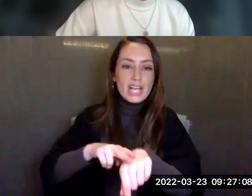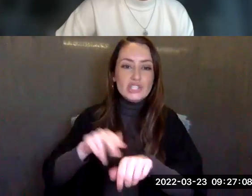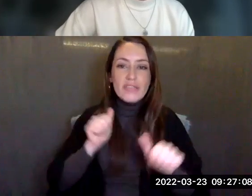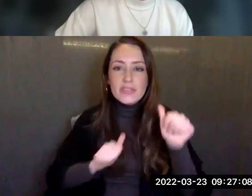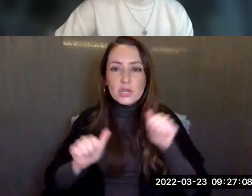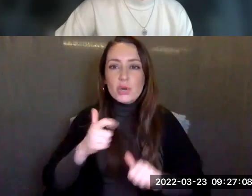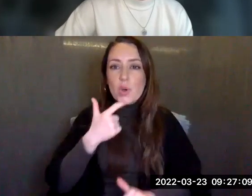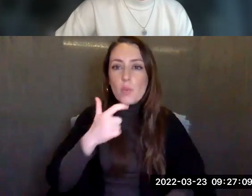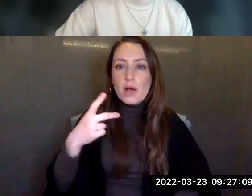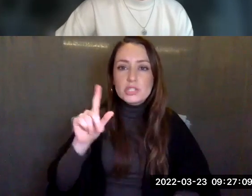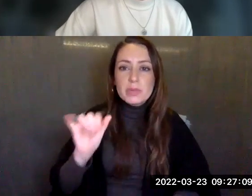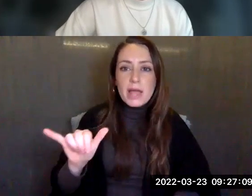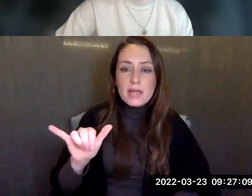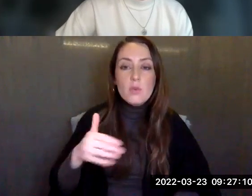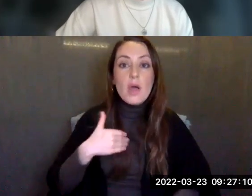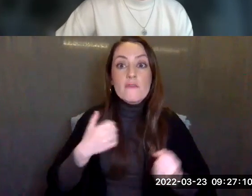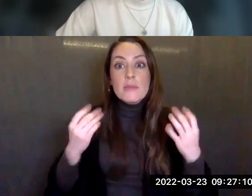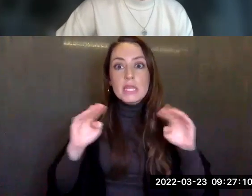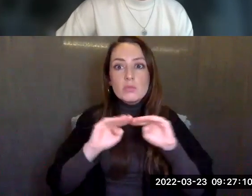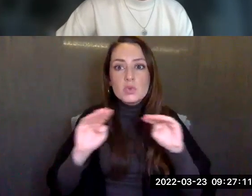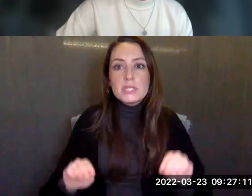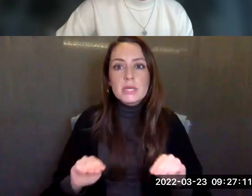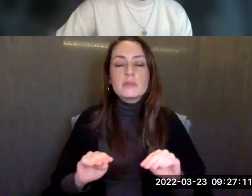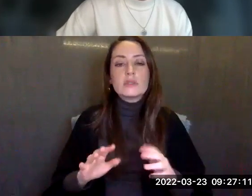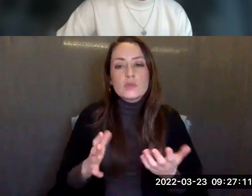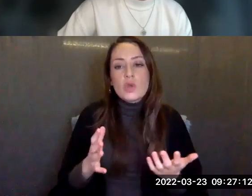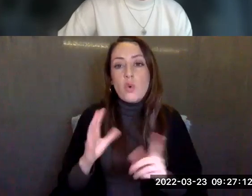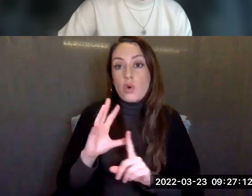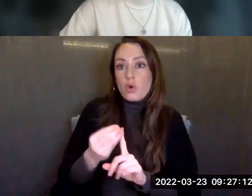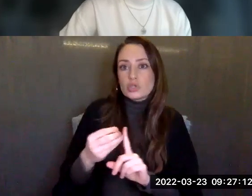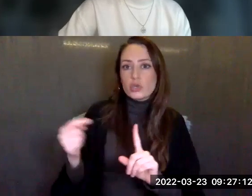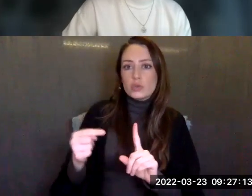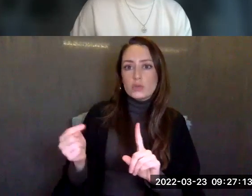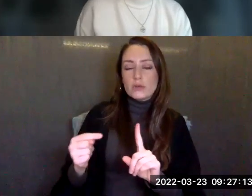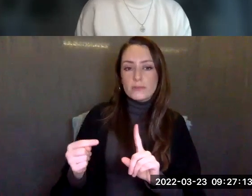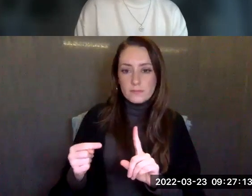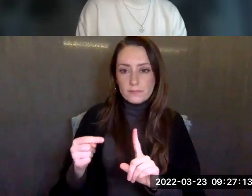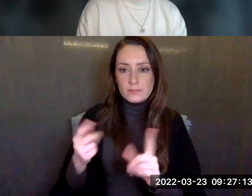We have a lot of museums here it's a really big thing. So culture is really a big part of what they do especially when You're in Zoga.